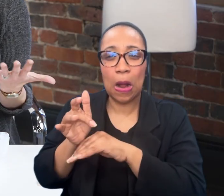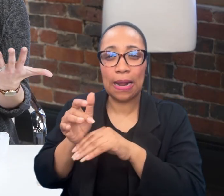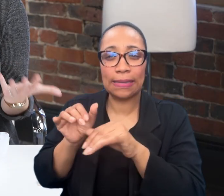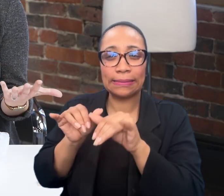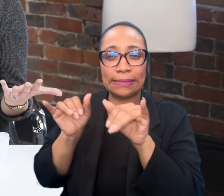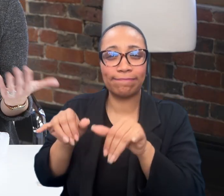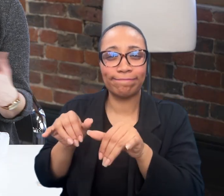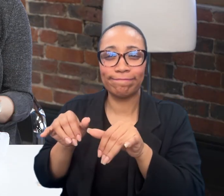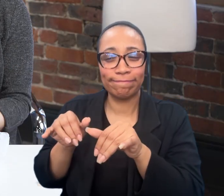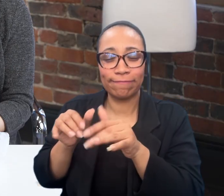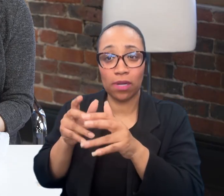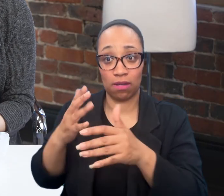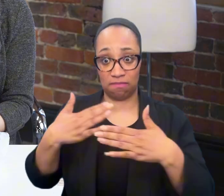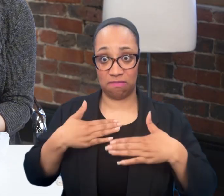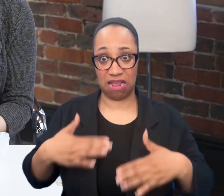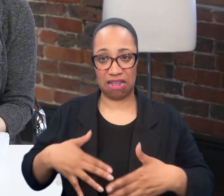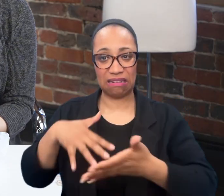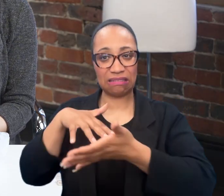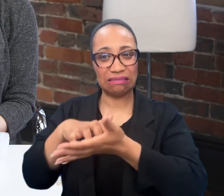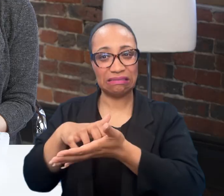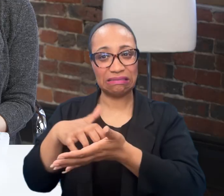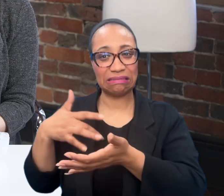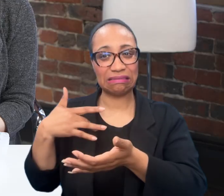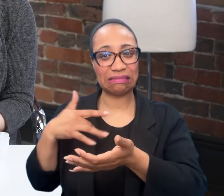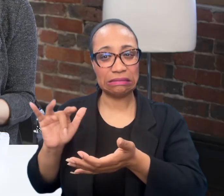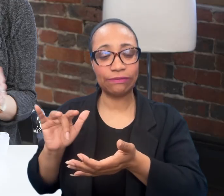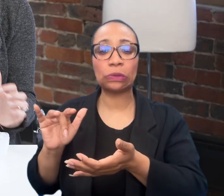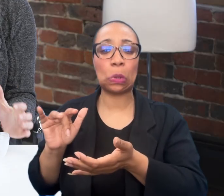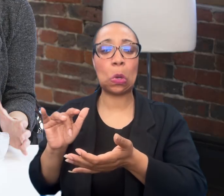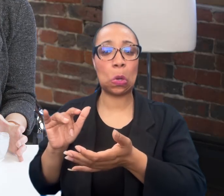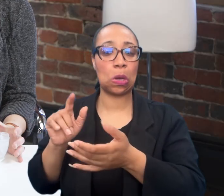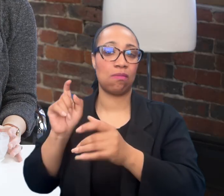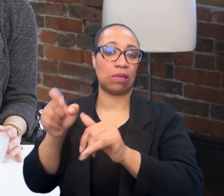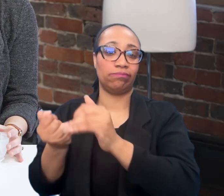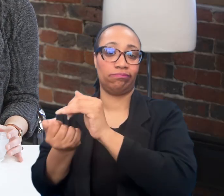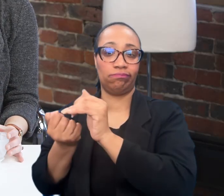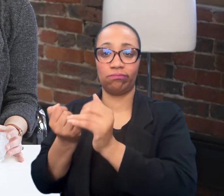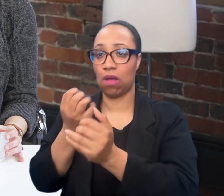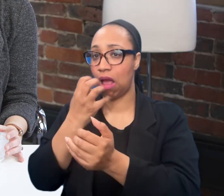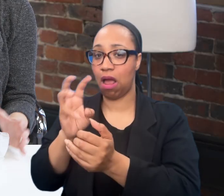are born prematurely or anybody with a sensitive immune system and sanitizing is also really easy